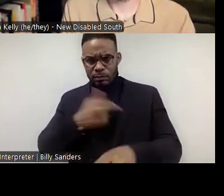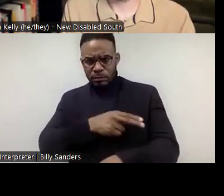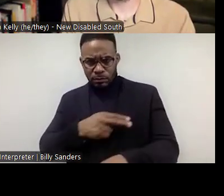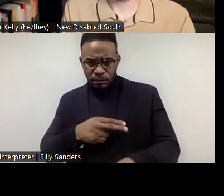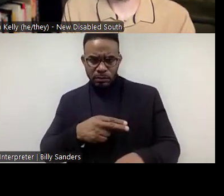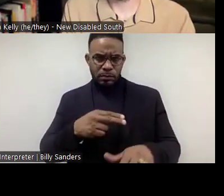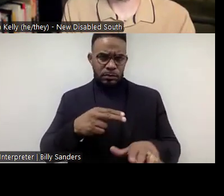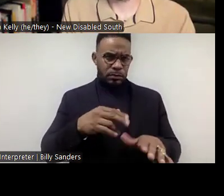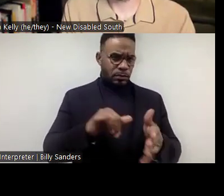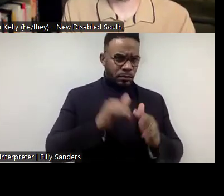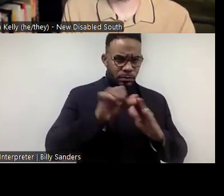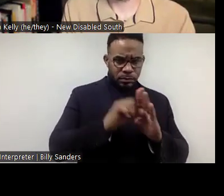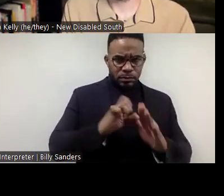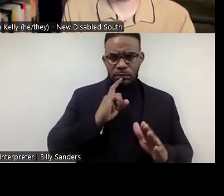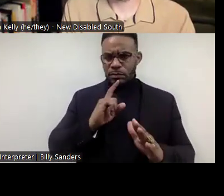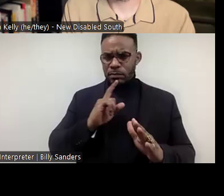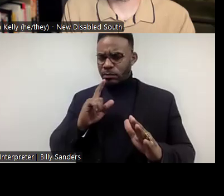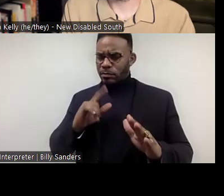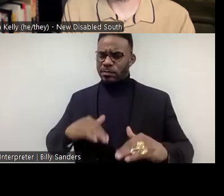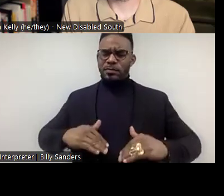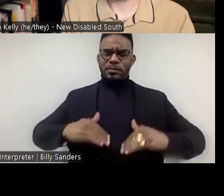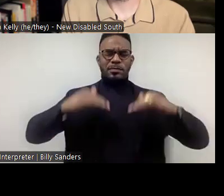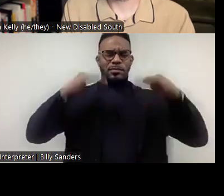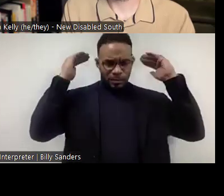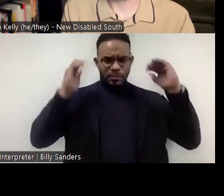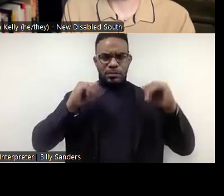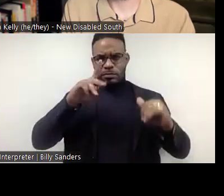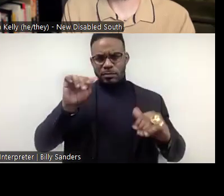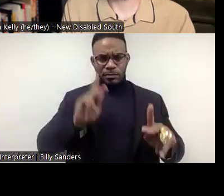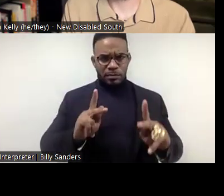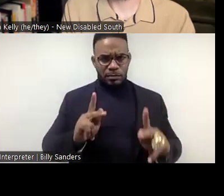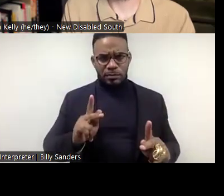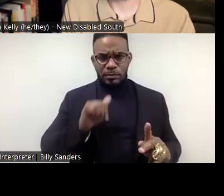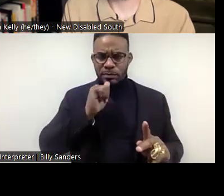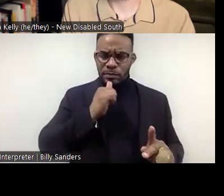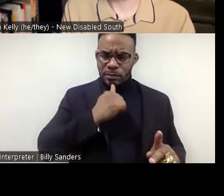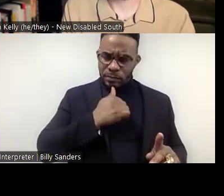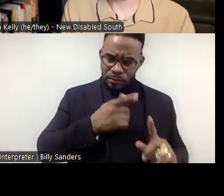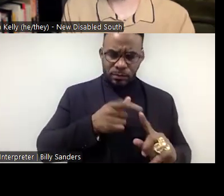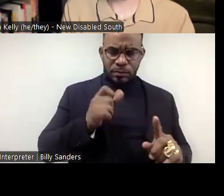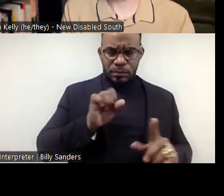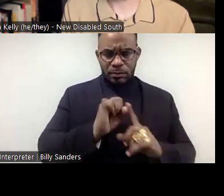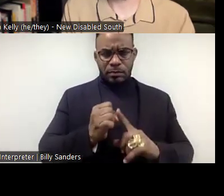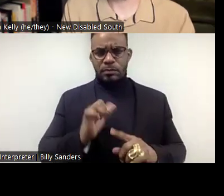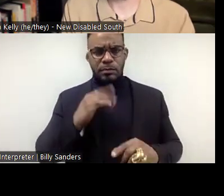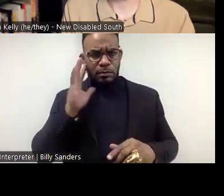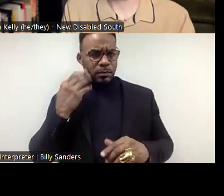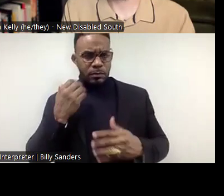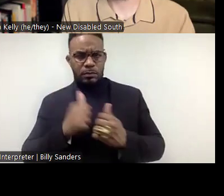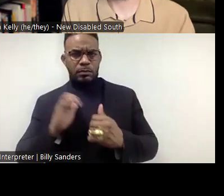healthcare. They create systems where our hospitals in New York State are going to be filled with disabled people